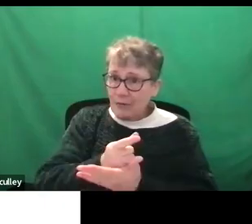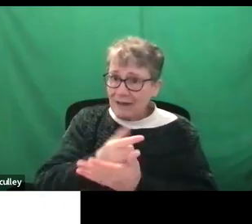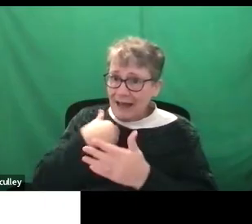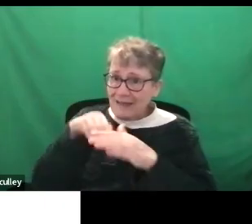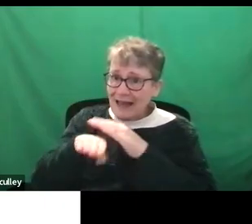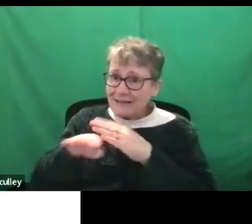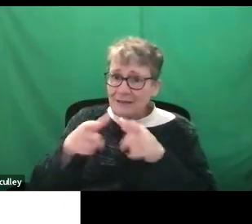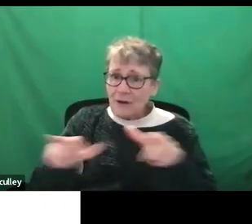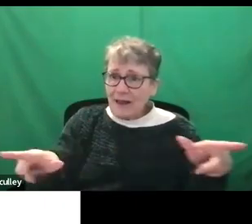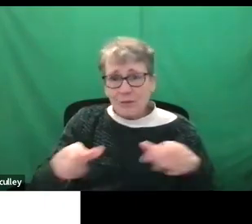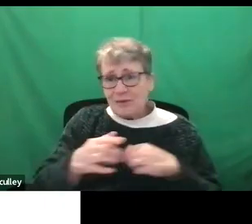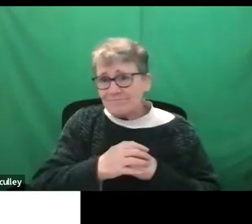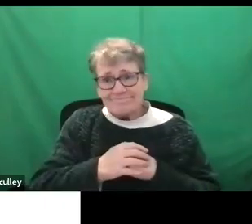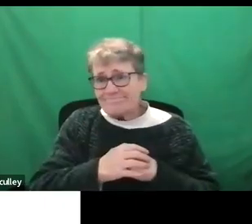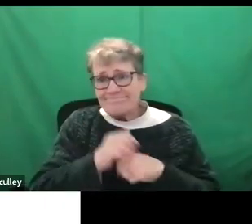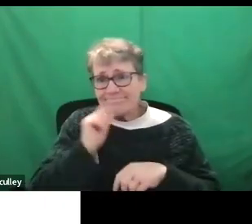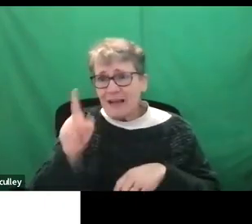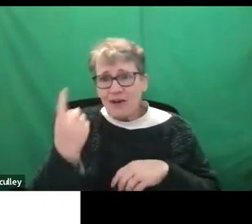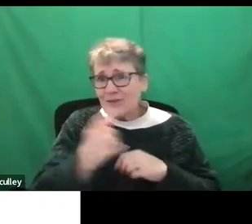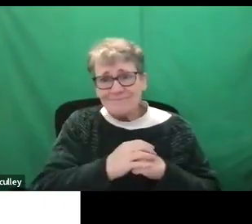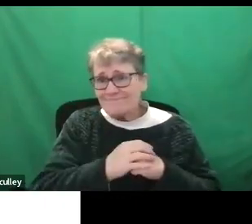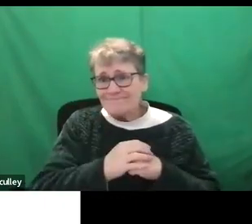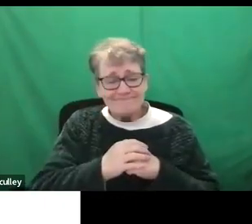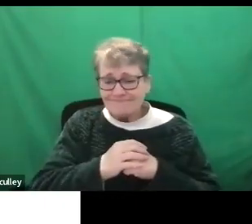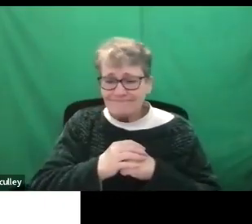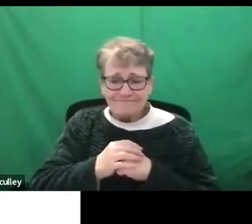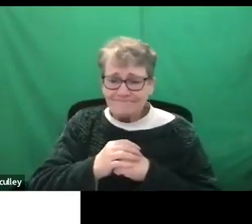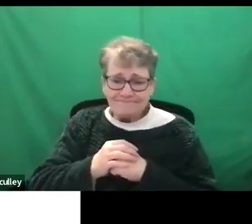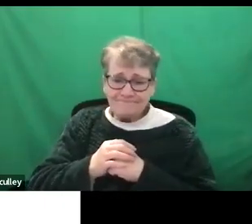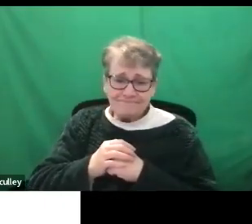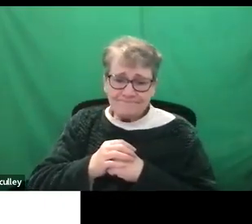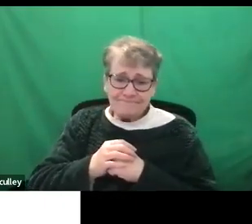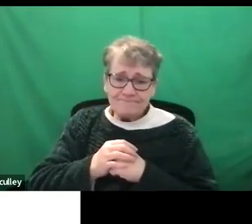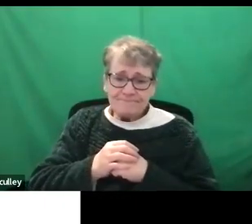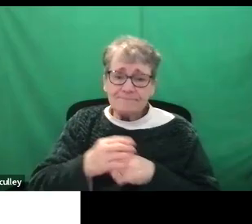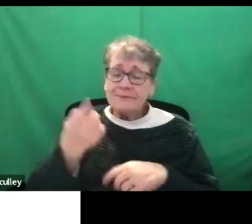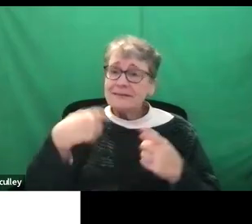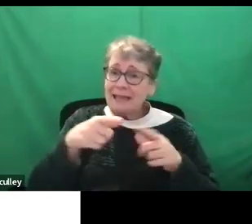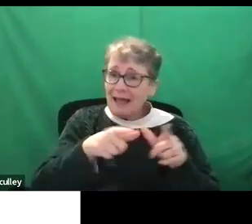So for those who have a successful cochlear implant,